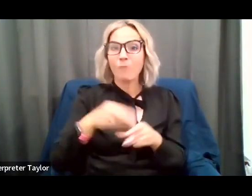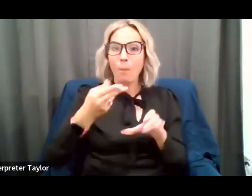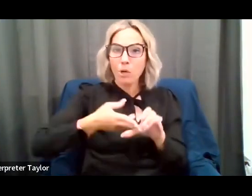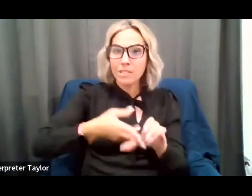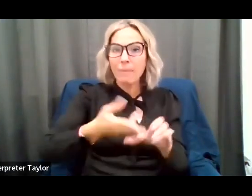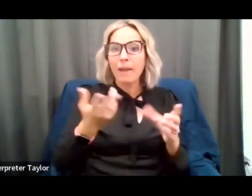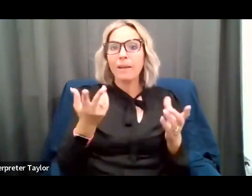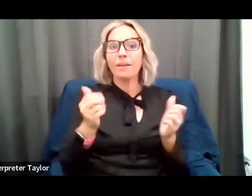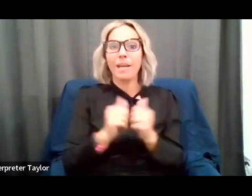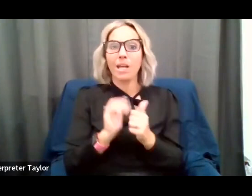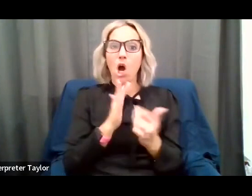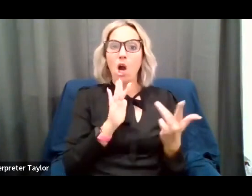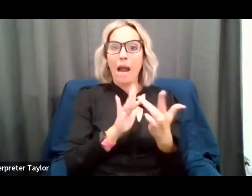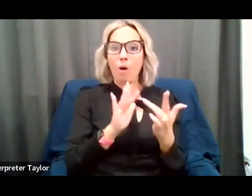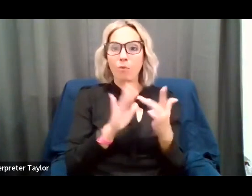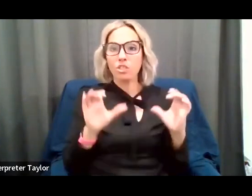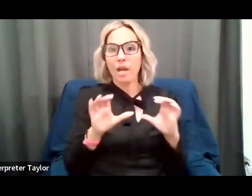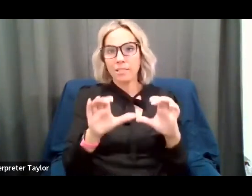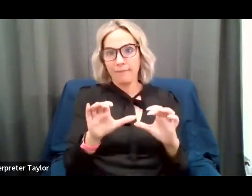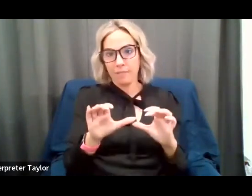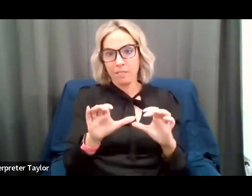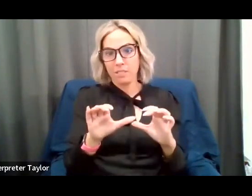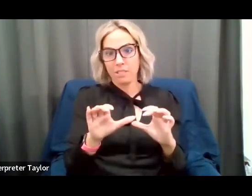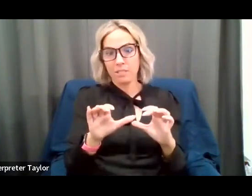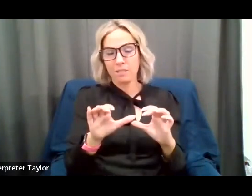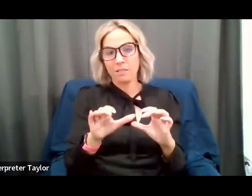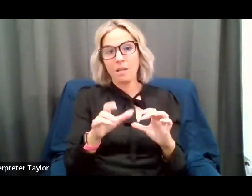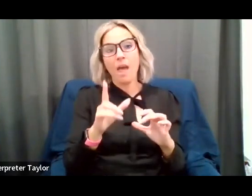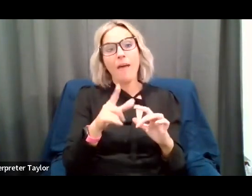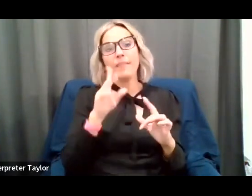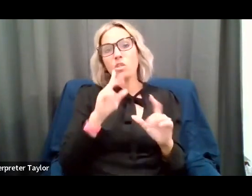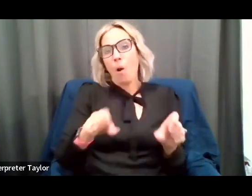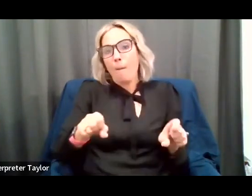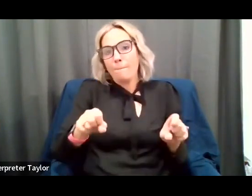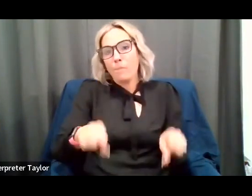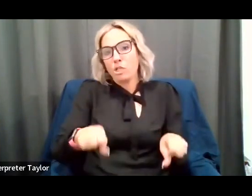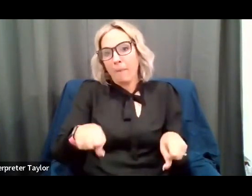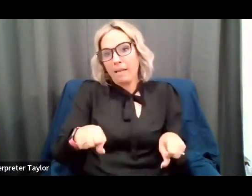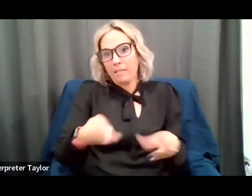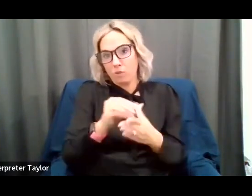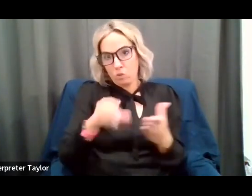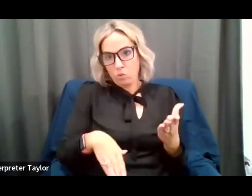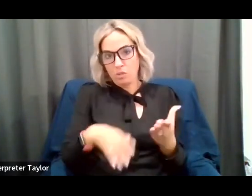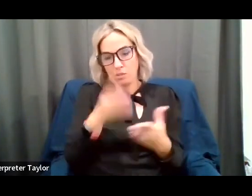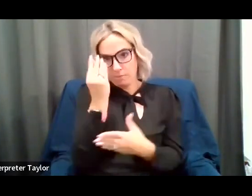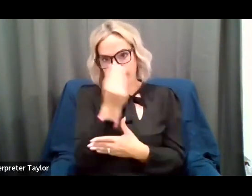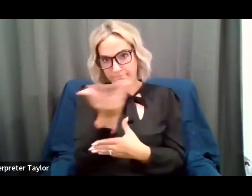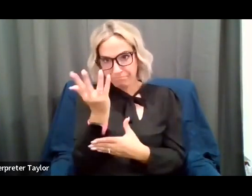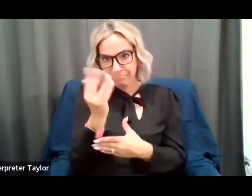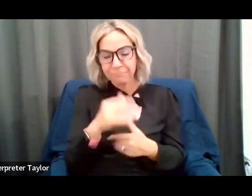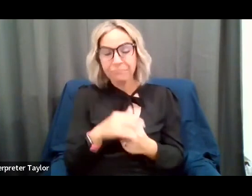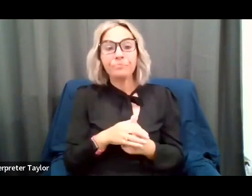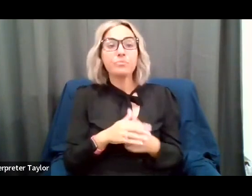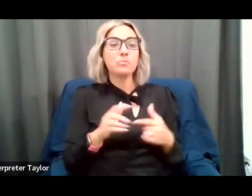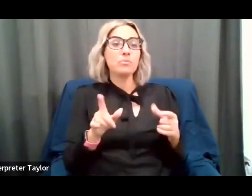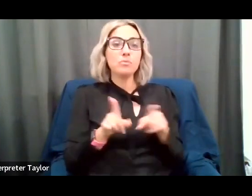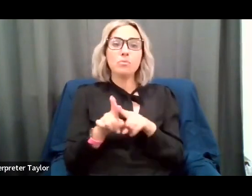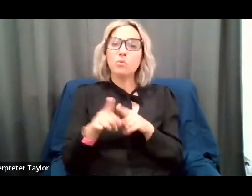in our Outreach activities, and these are prospective students. Um, also, it-it's interesting to note